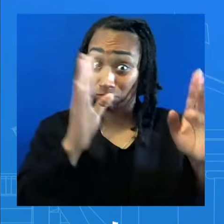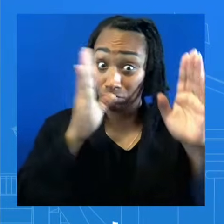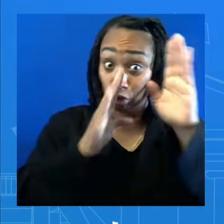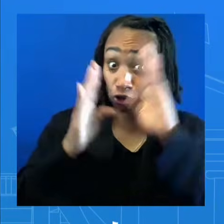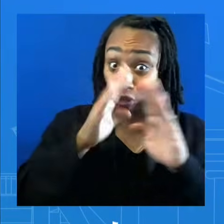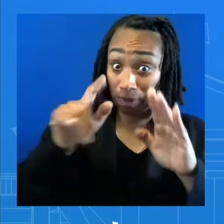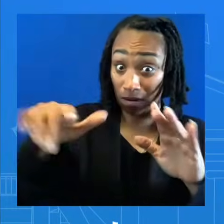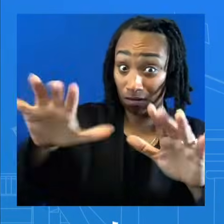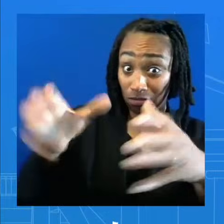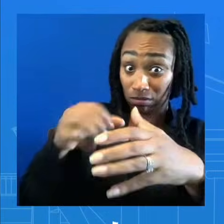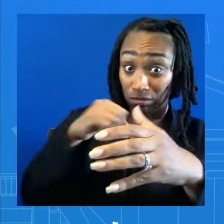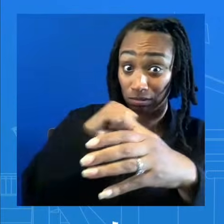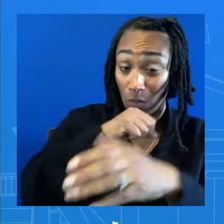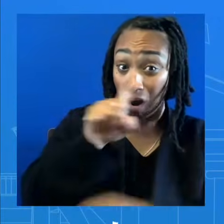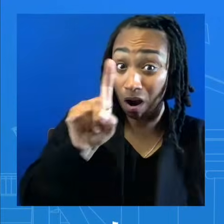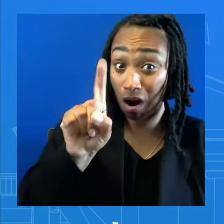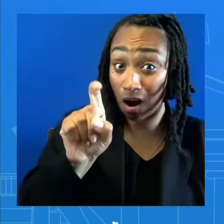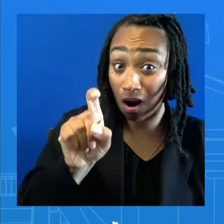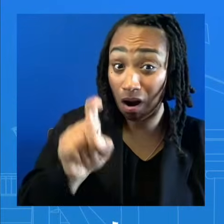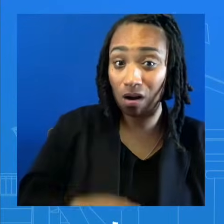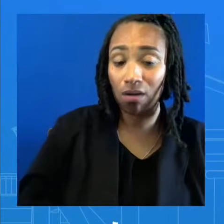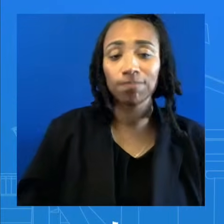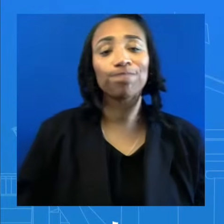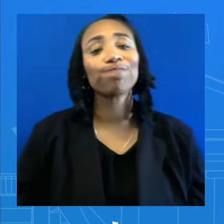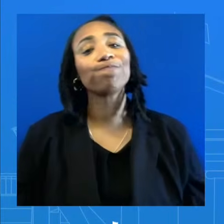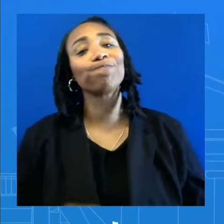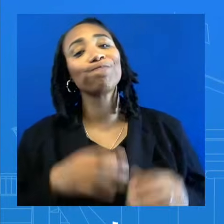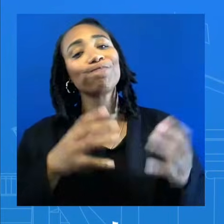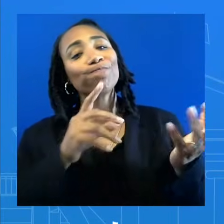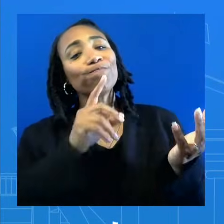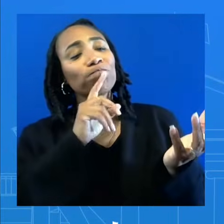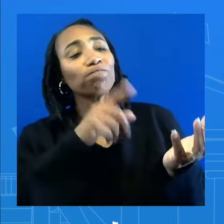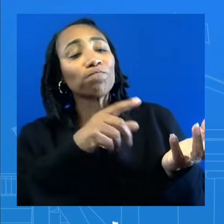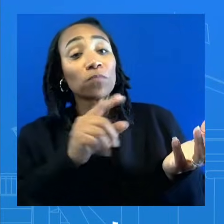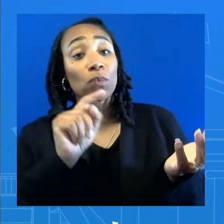to Taiwan's self-defense. I think that they also clearly understand